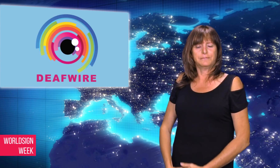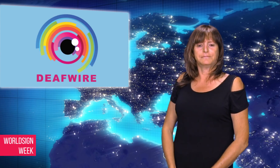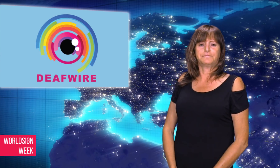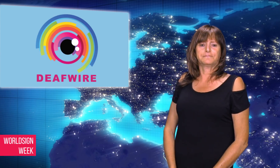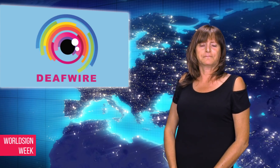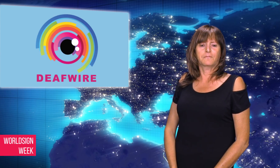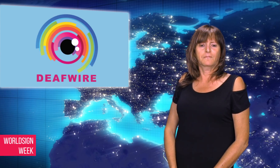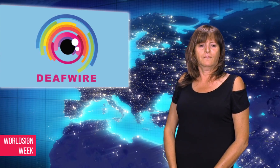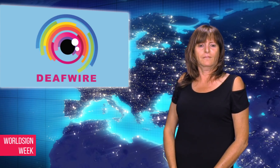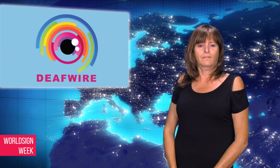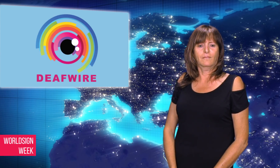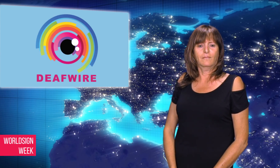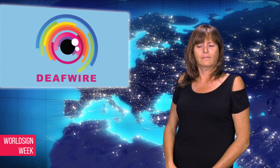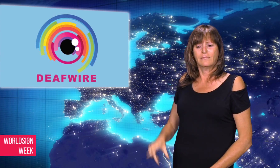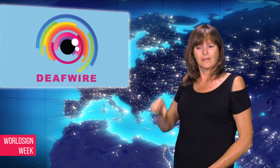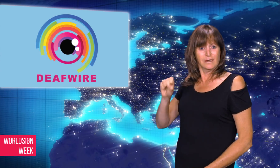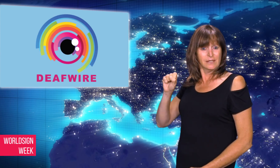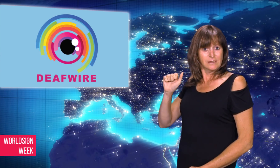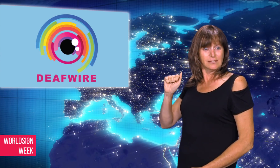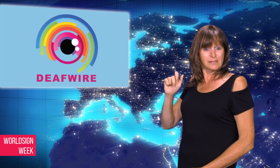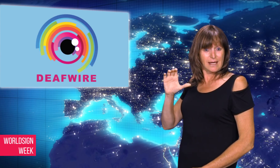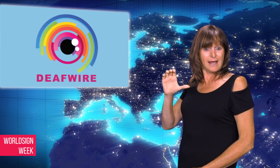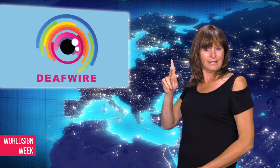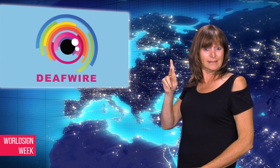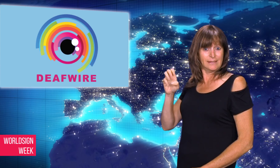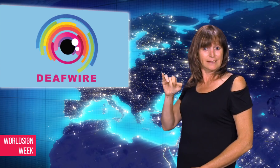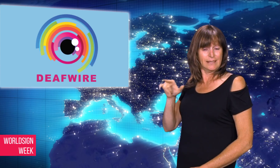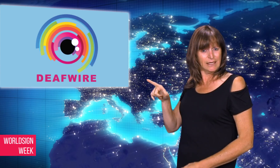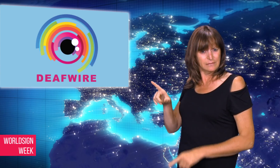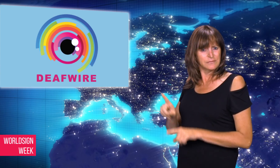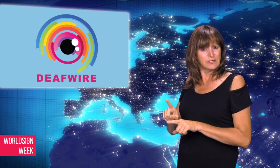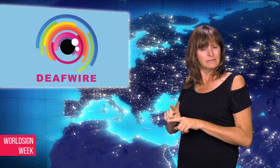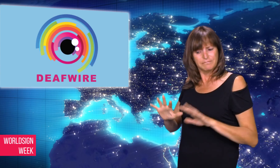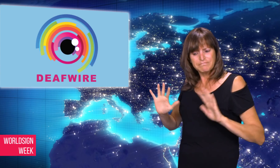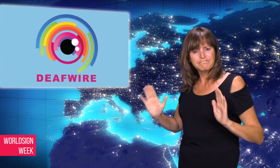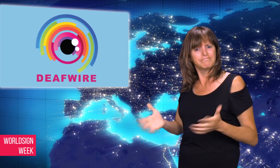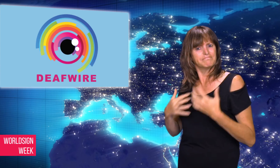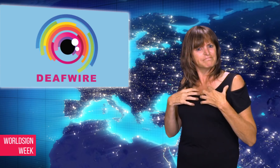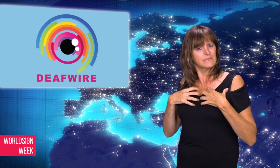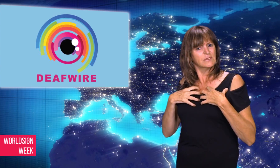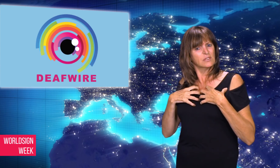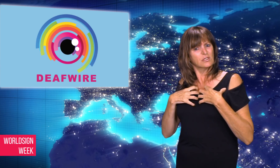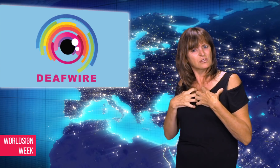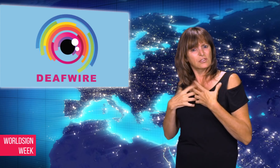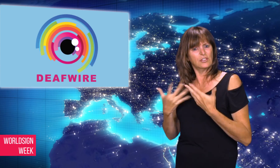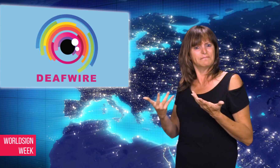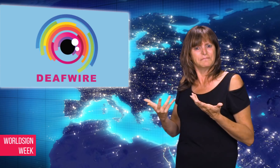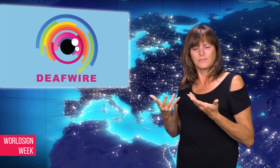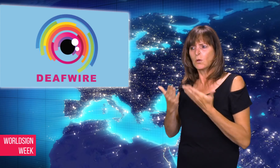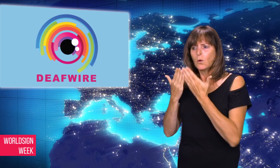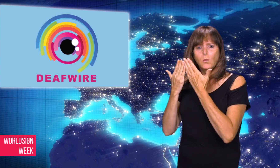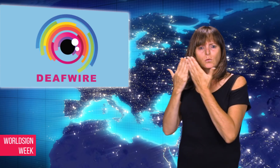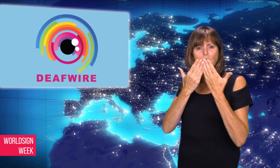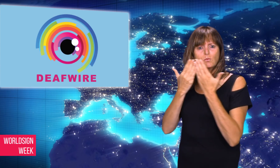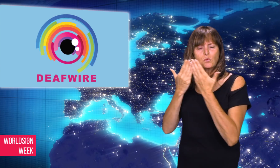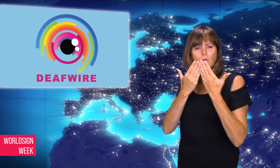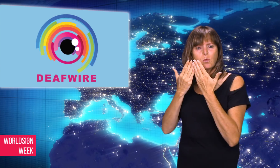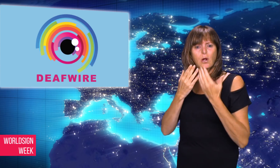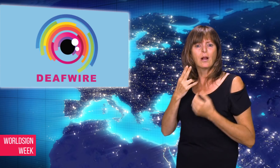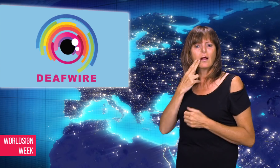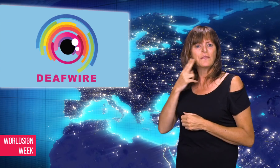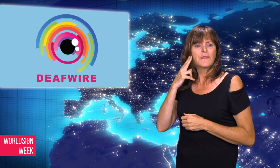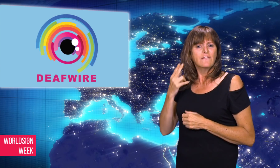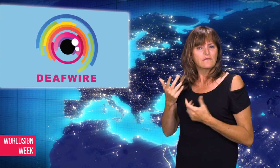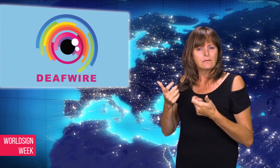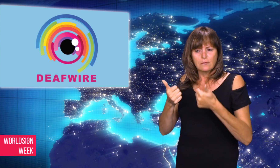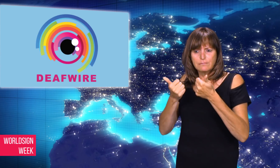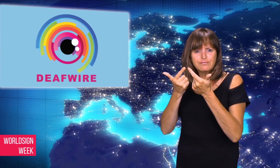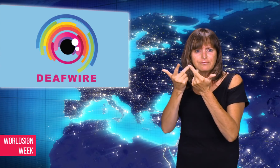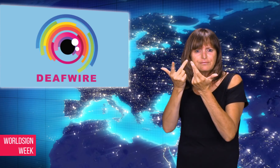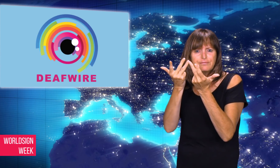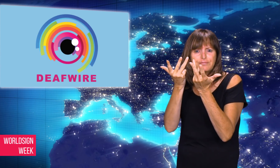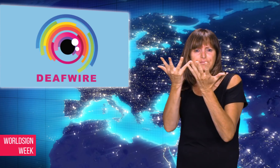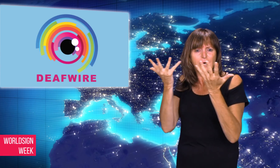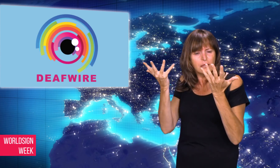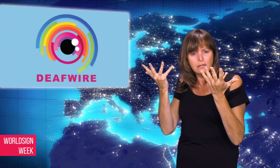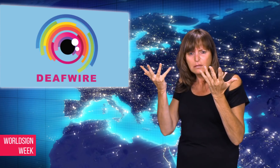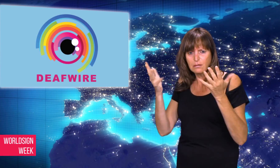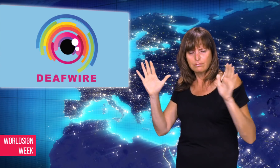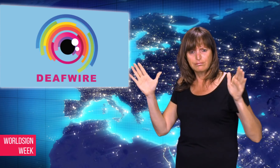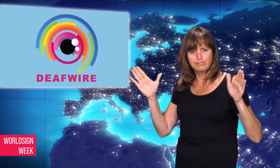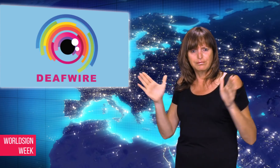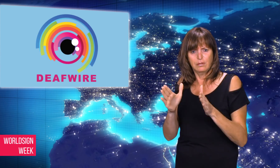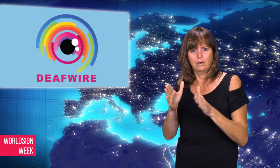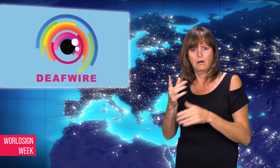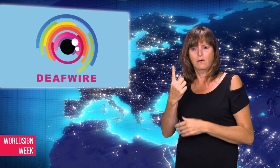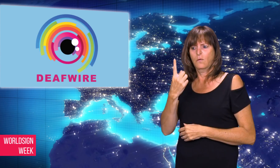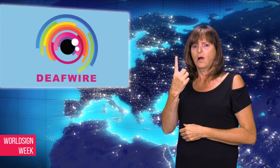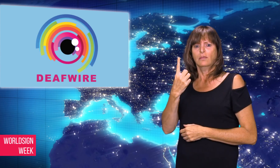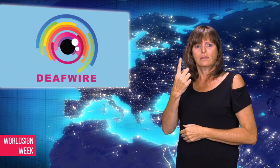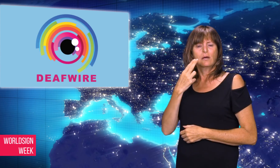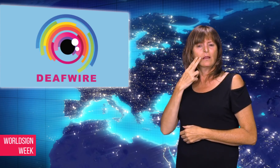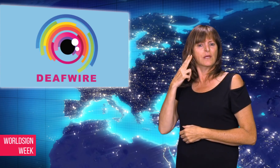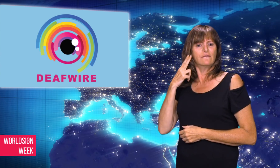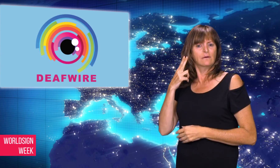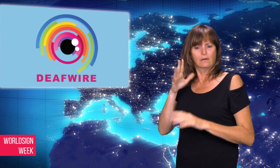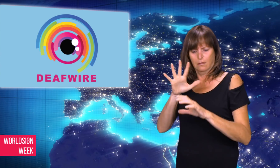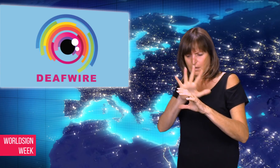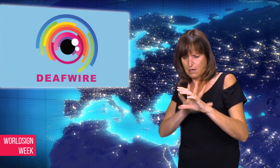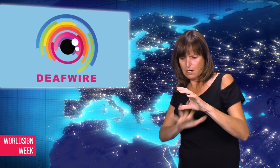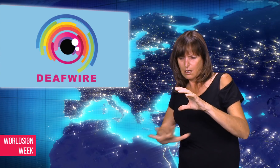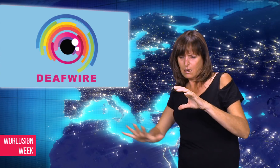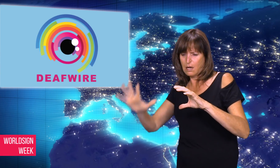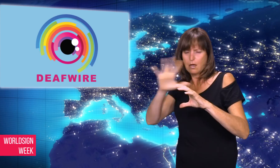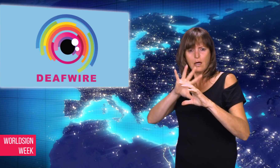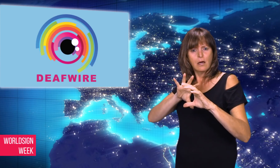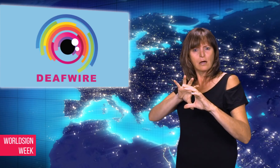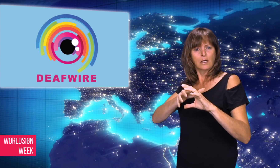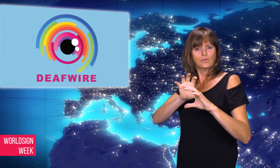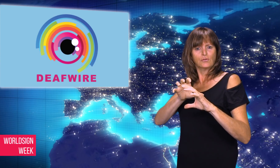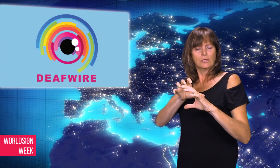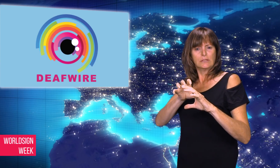in the entire country.